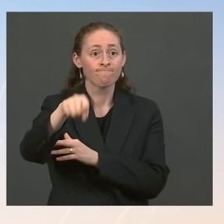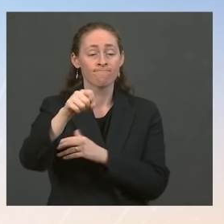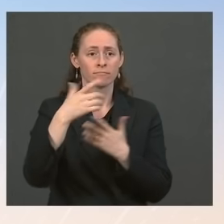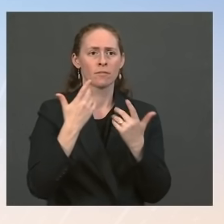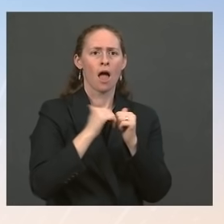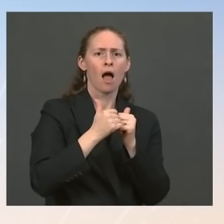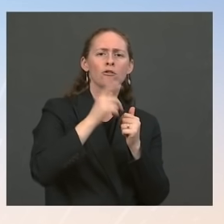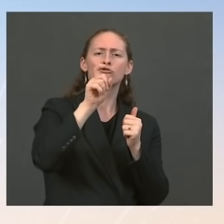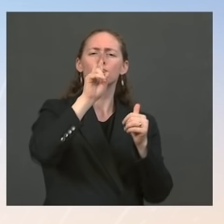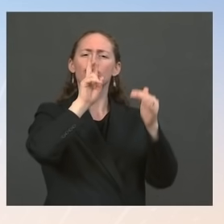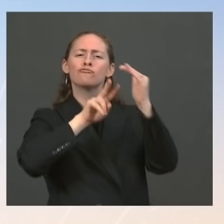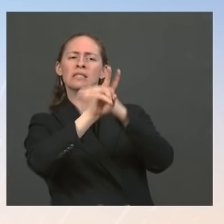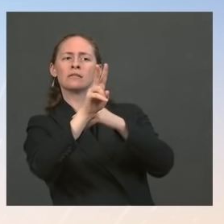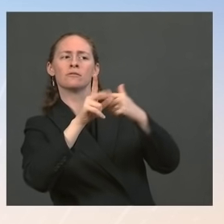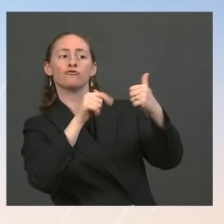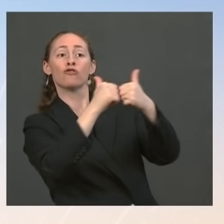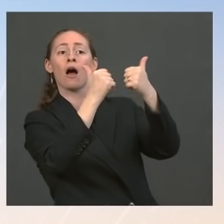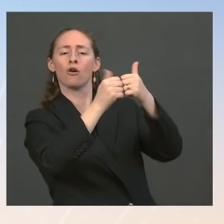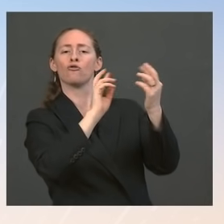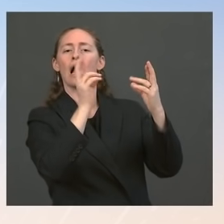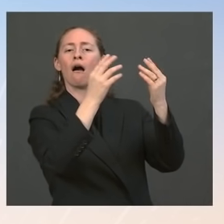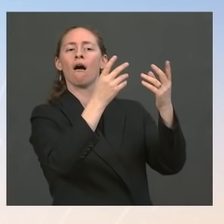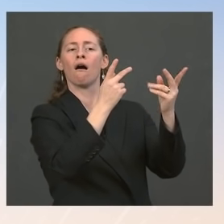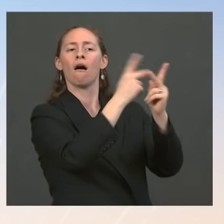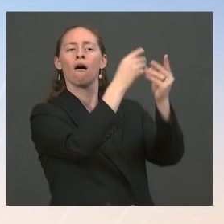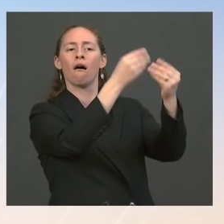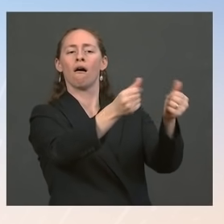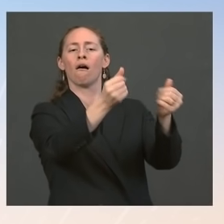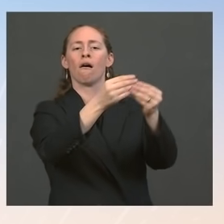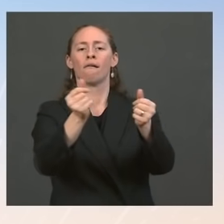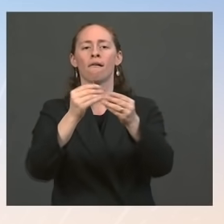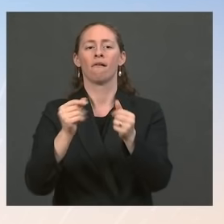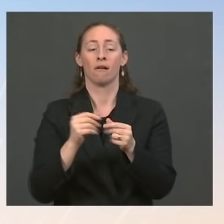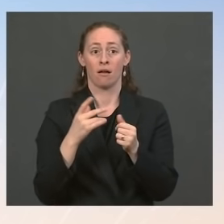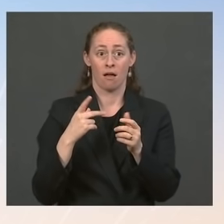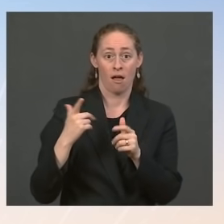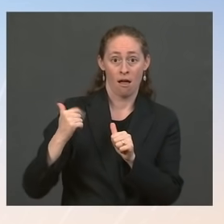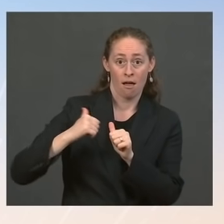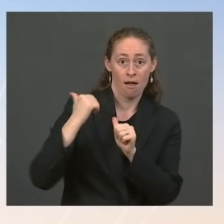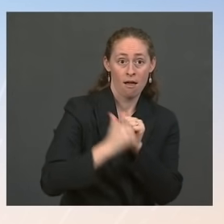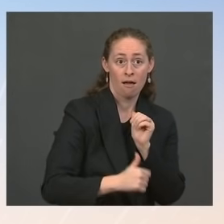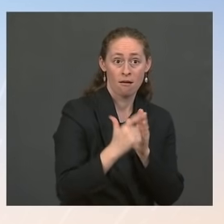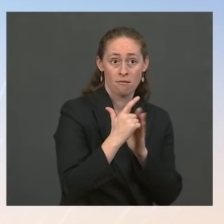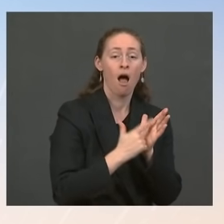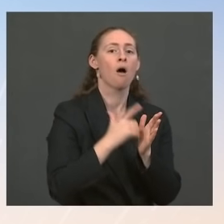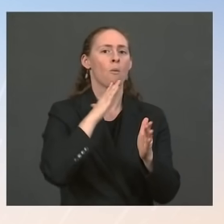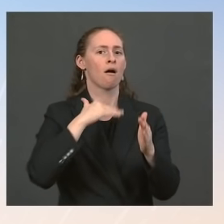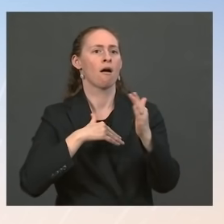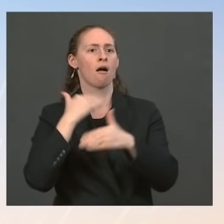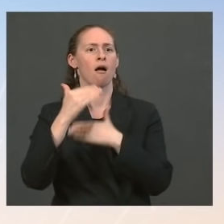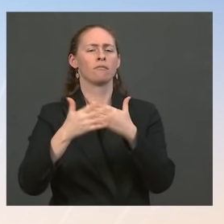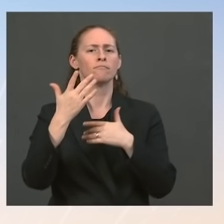certainly something that would be implemented as soon as it's passed into law. But in terms of the projections of the immediacy of the impact,